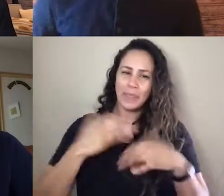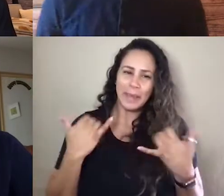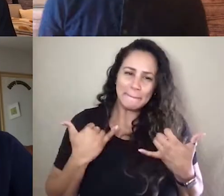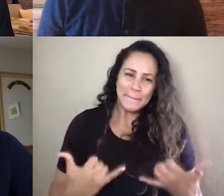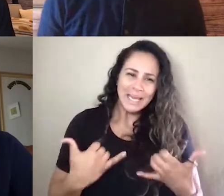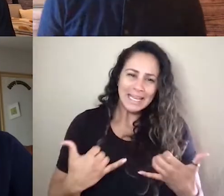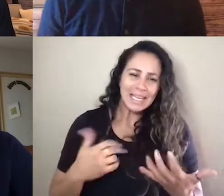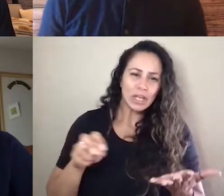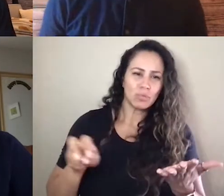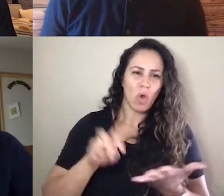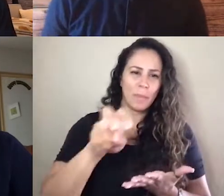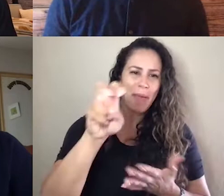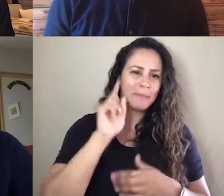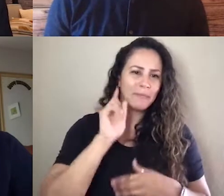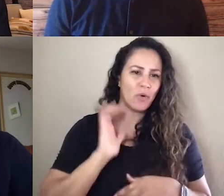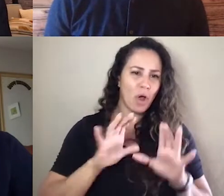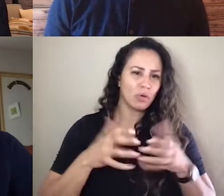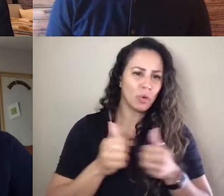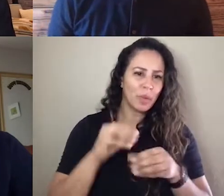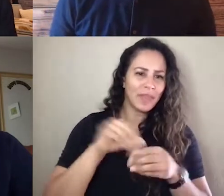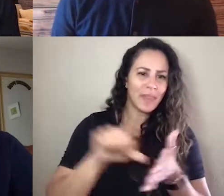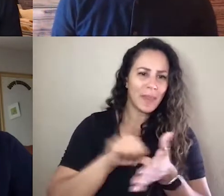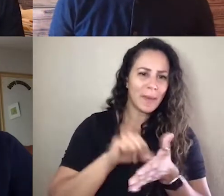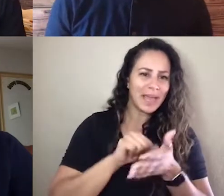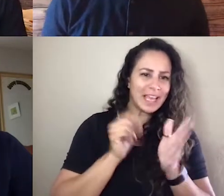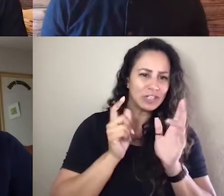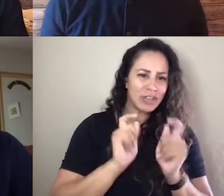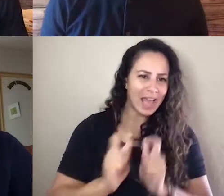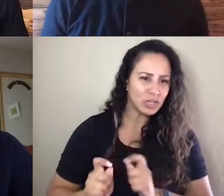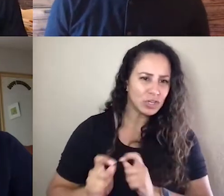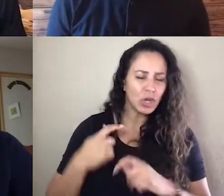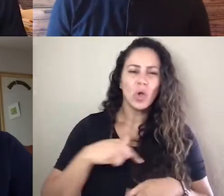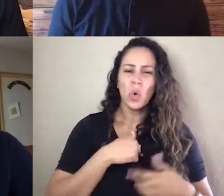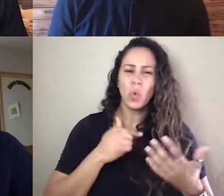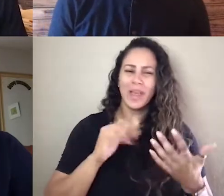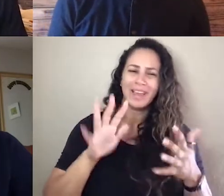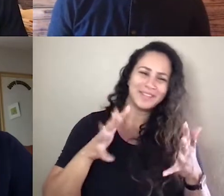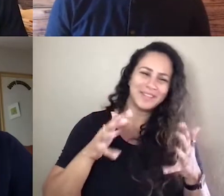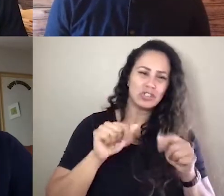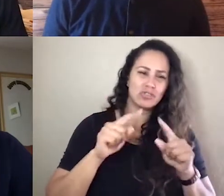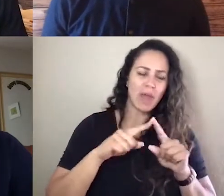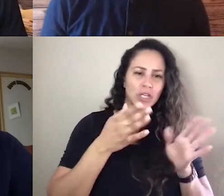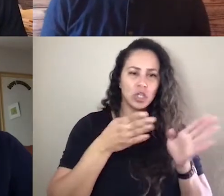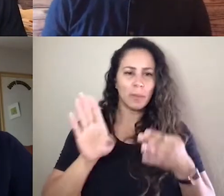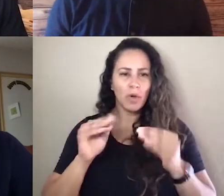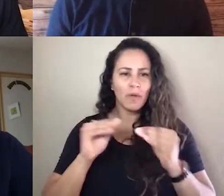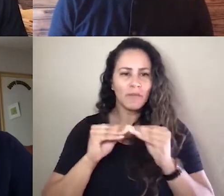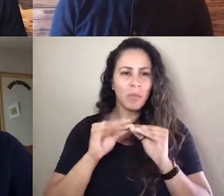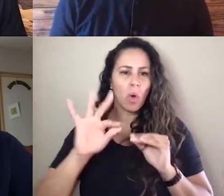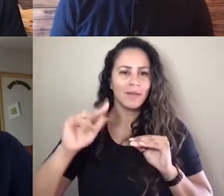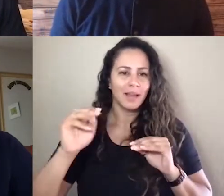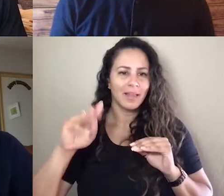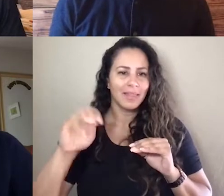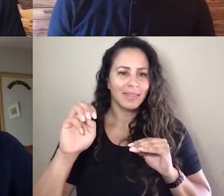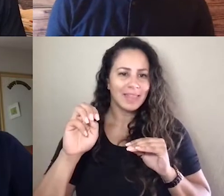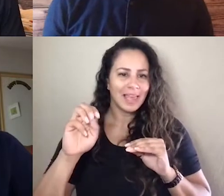WE SORT OF TRIED TO MOVE THINGS MORE OVER TO THEME